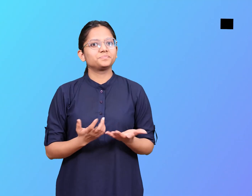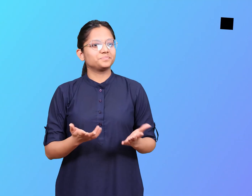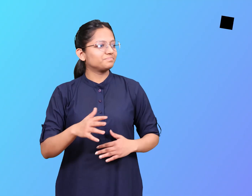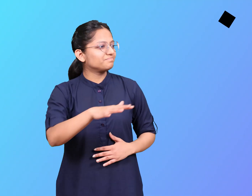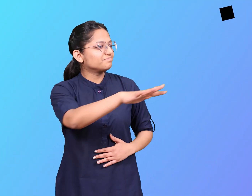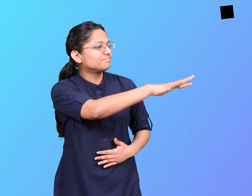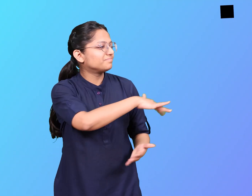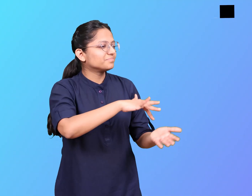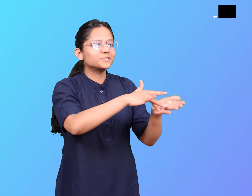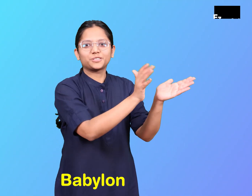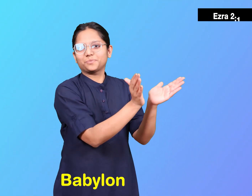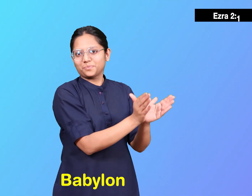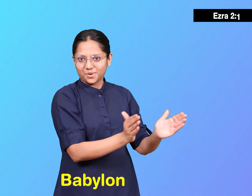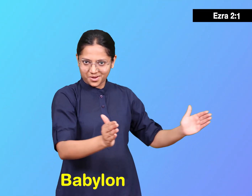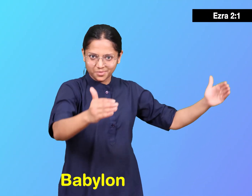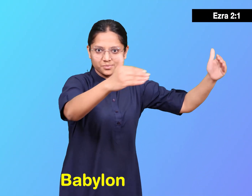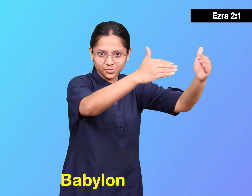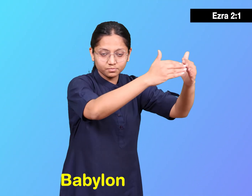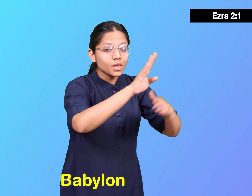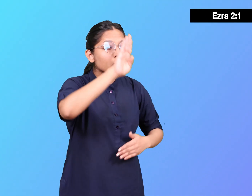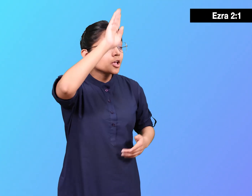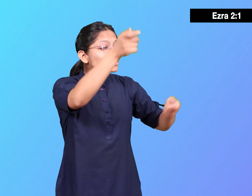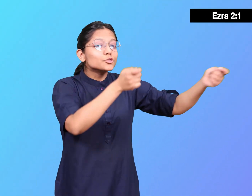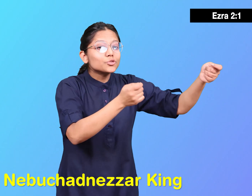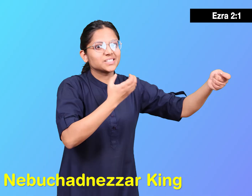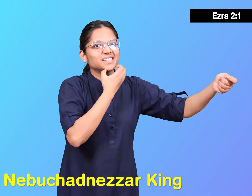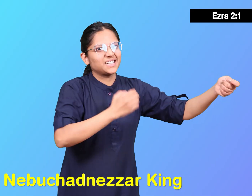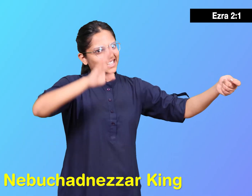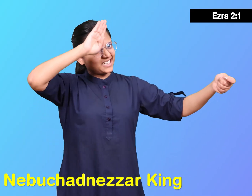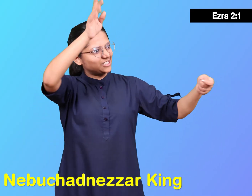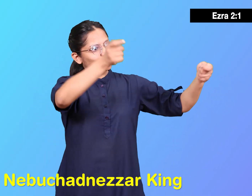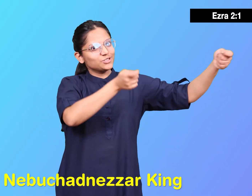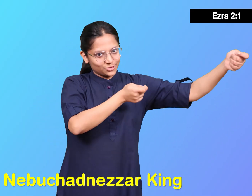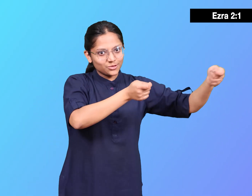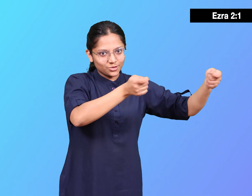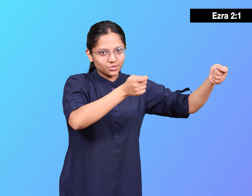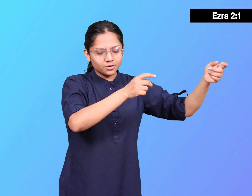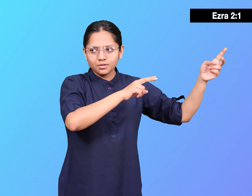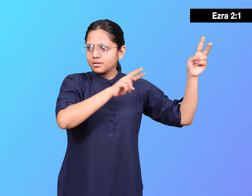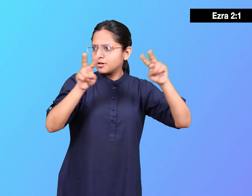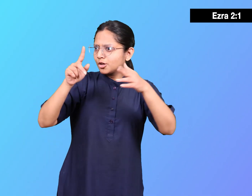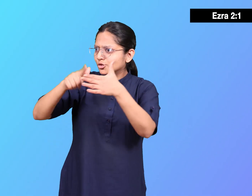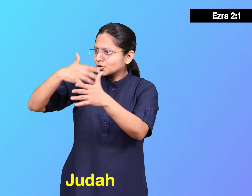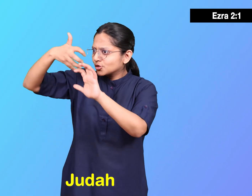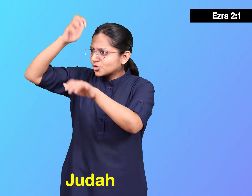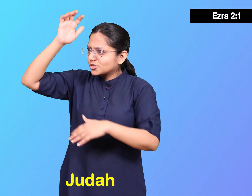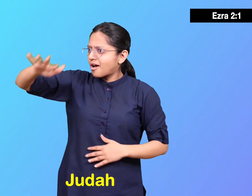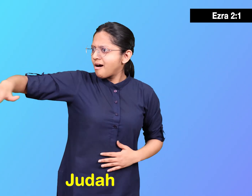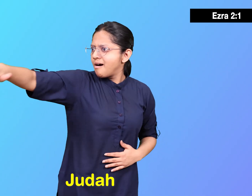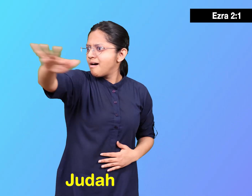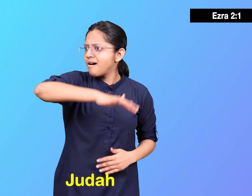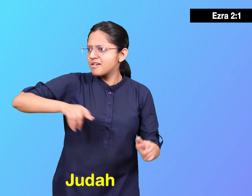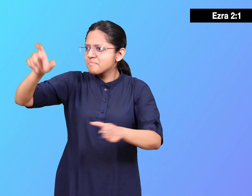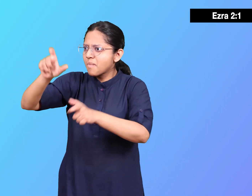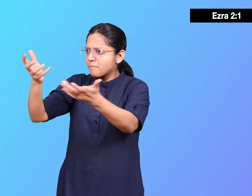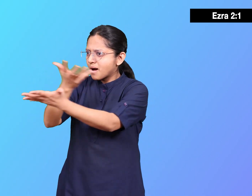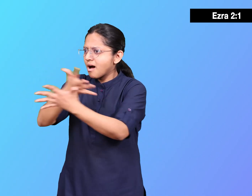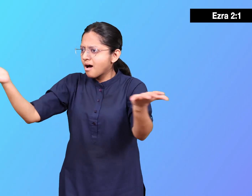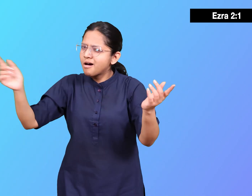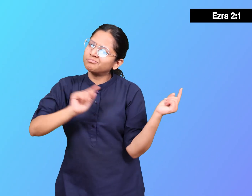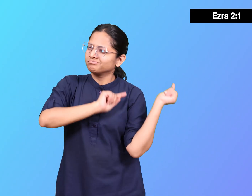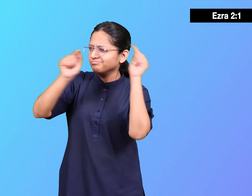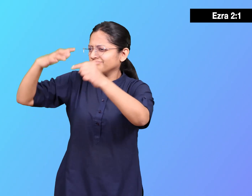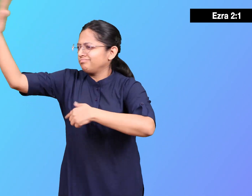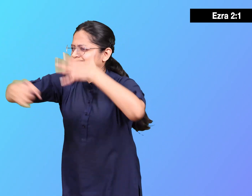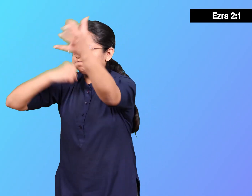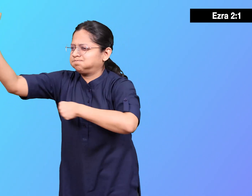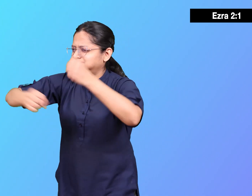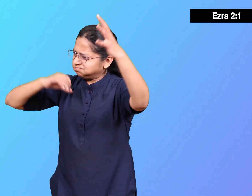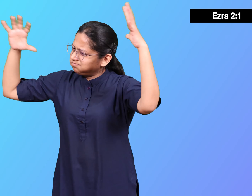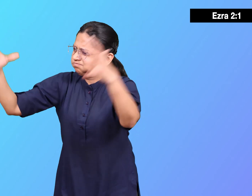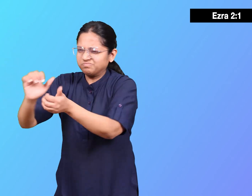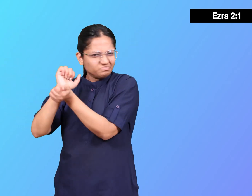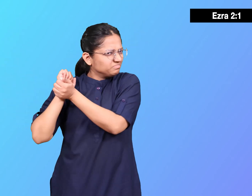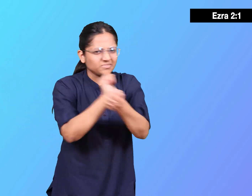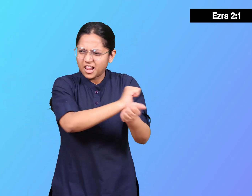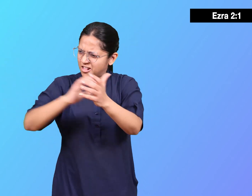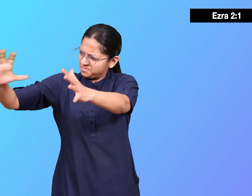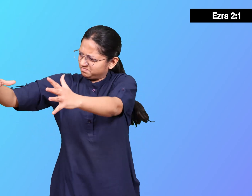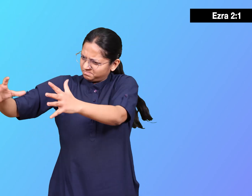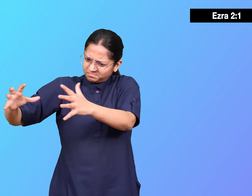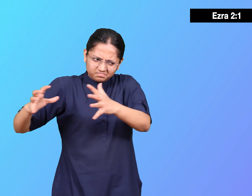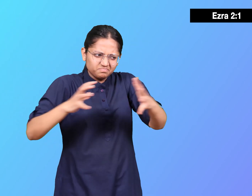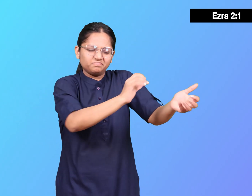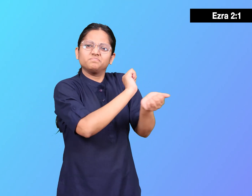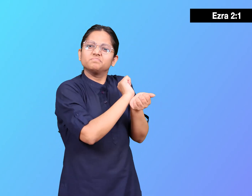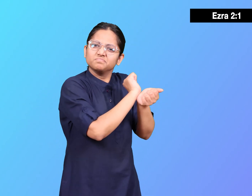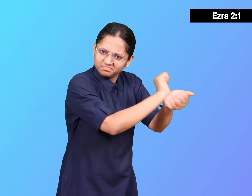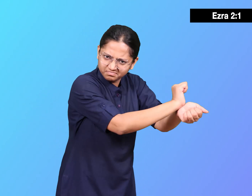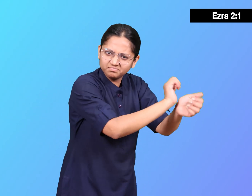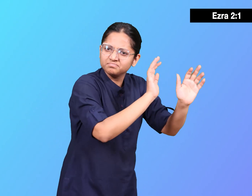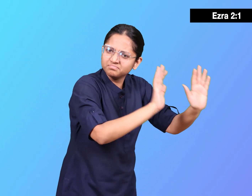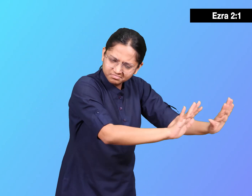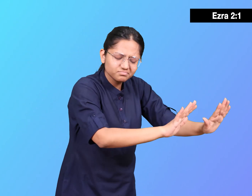King Nebuchadnezzar of Babylon had taken many people from Judah as captives to Babylon.